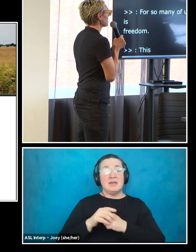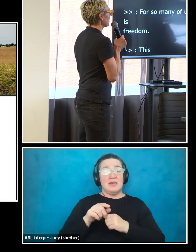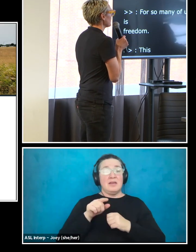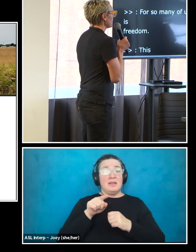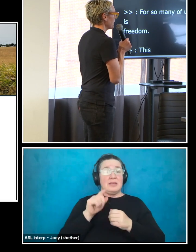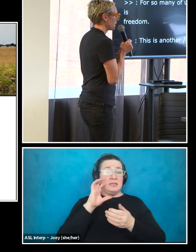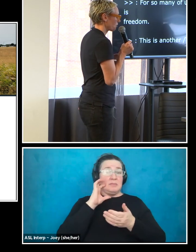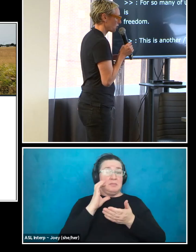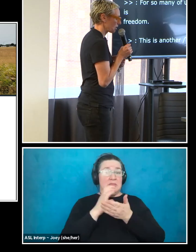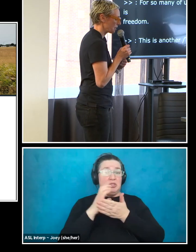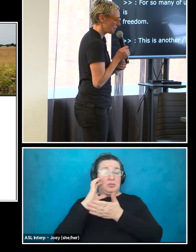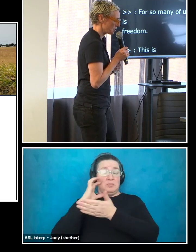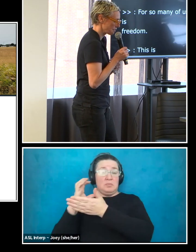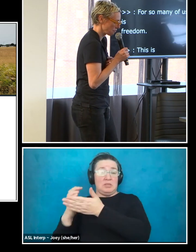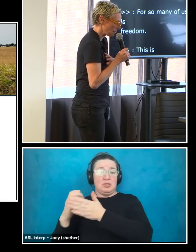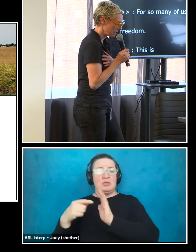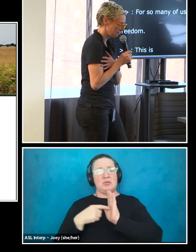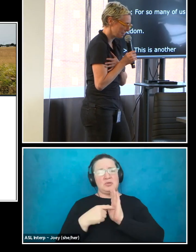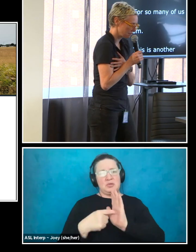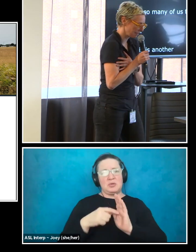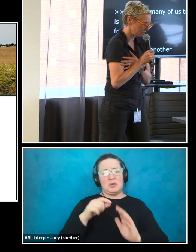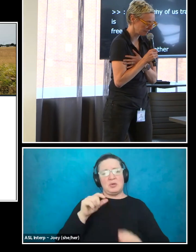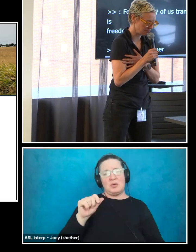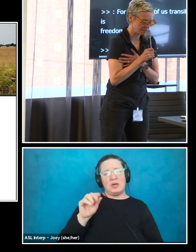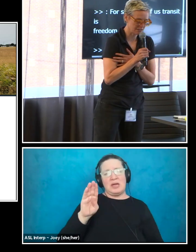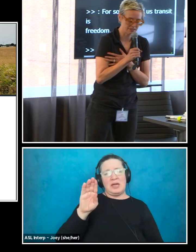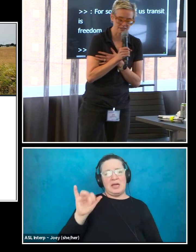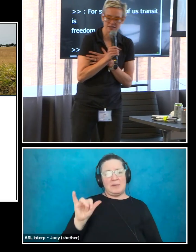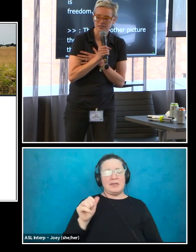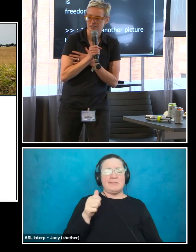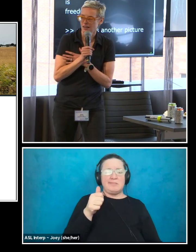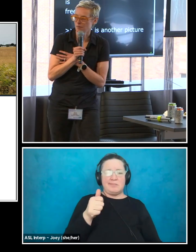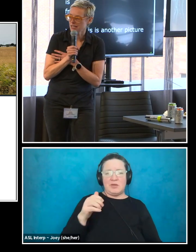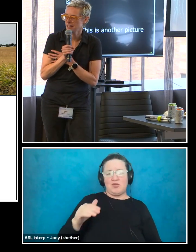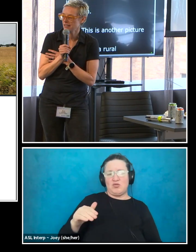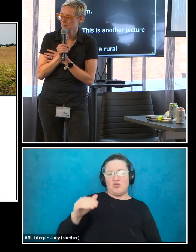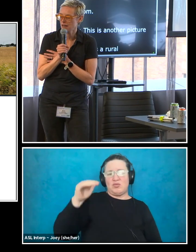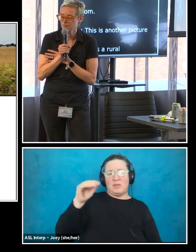her in the rural community she grew up in in Ridgefield, Washington. Um, and then the bottom